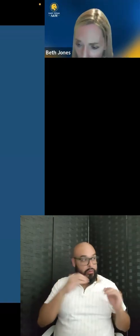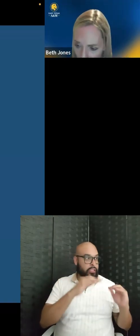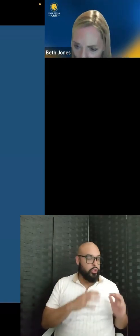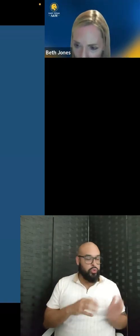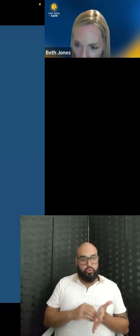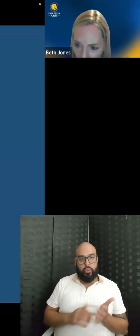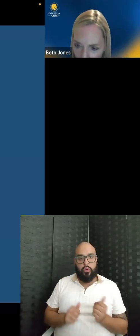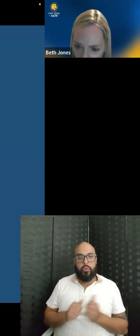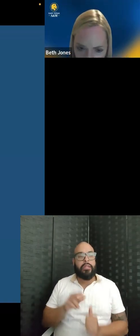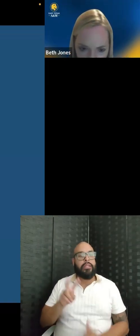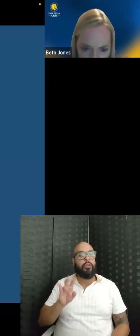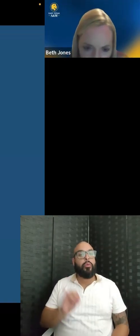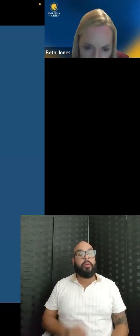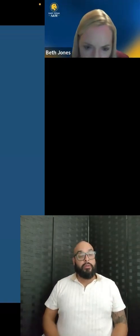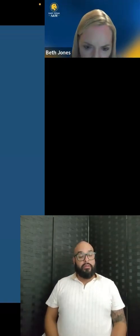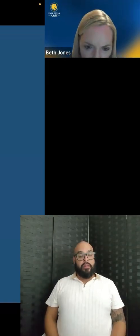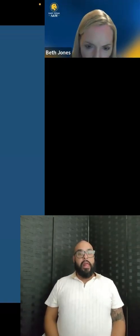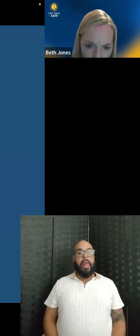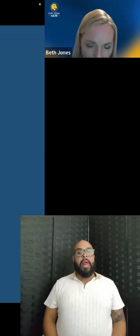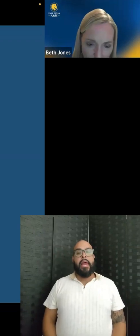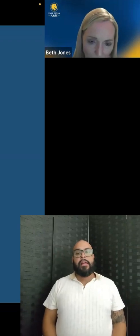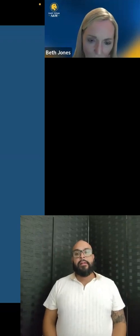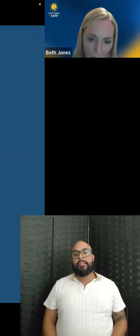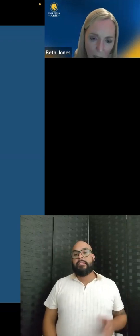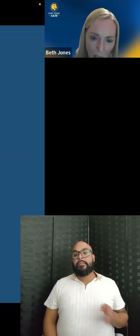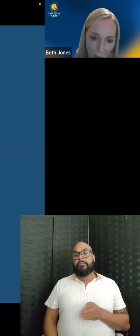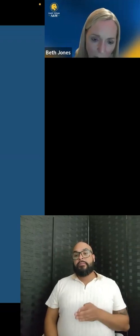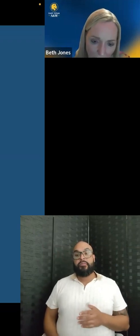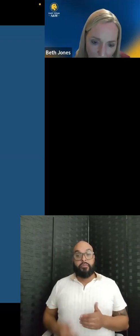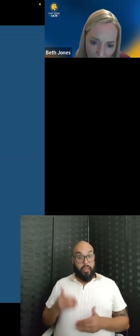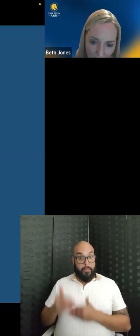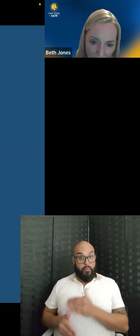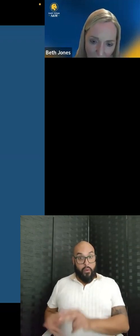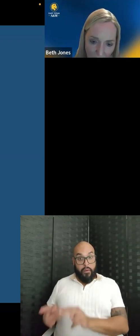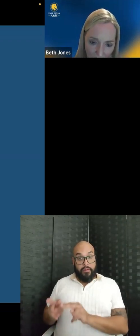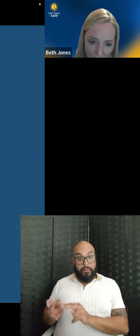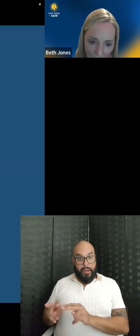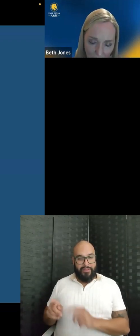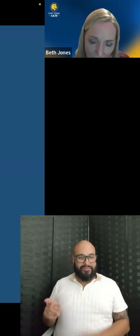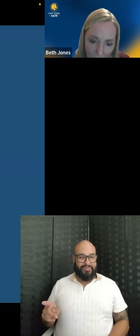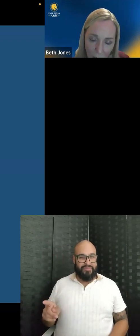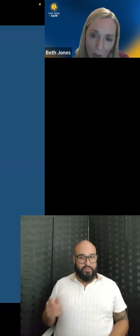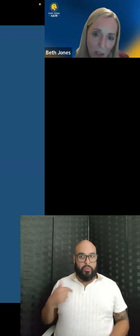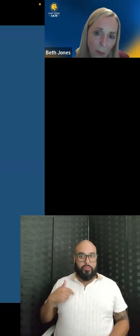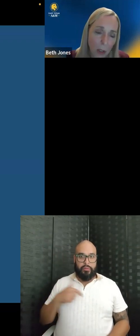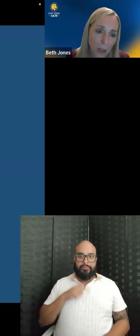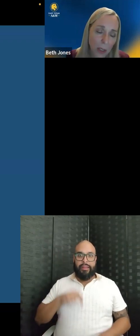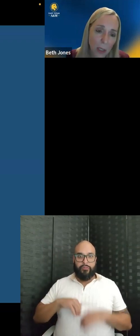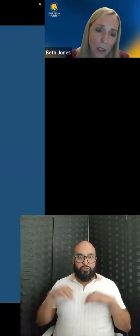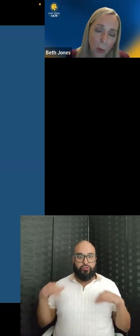And then for progress monitoring, we have to conduct our specific VI assessments as part of progress monitoring.